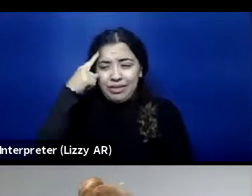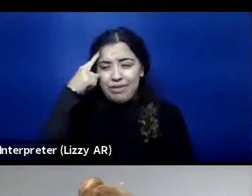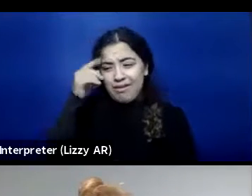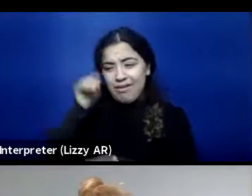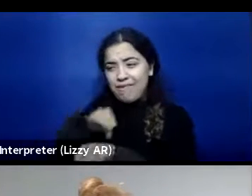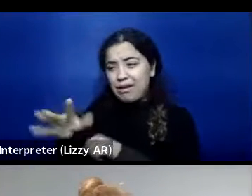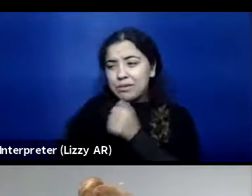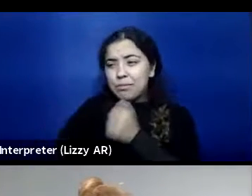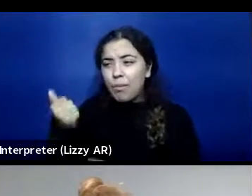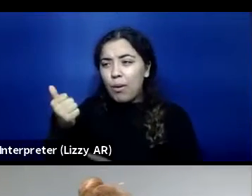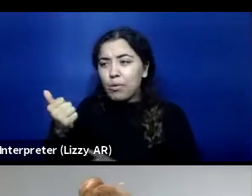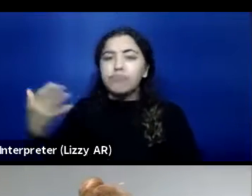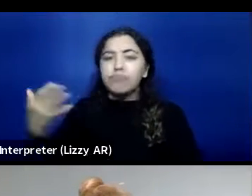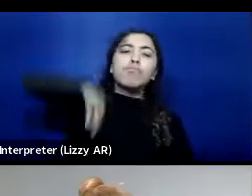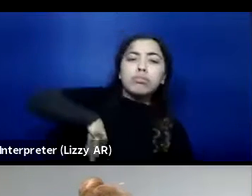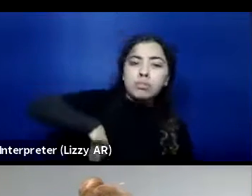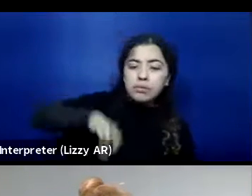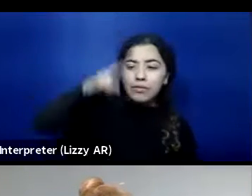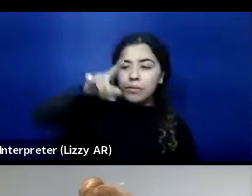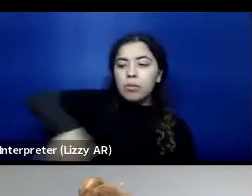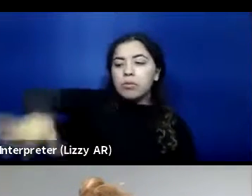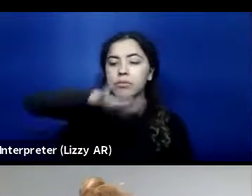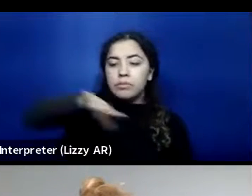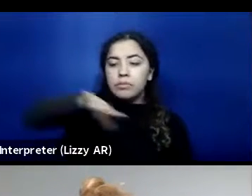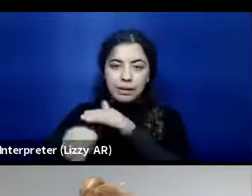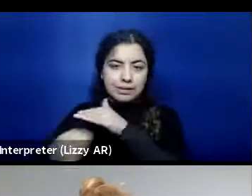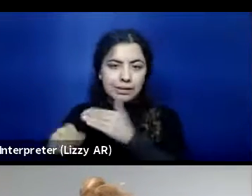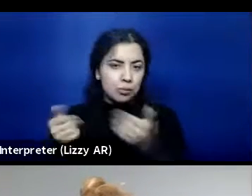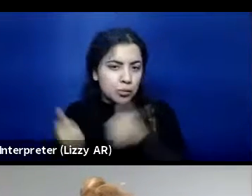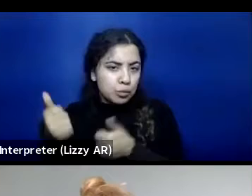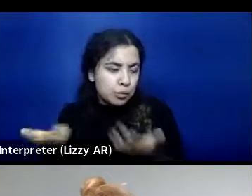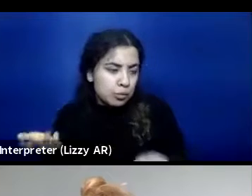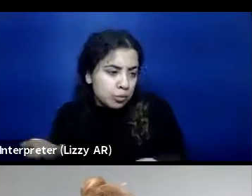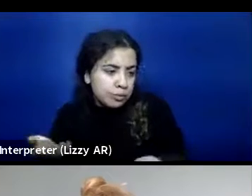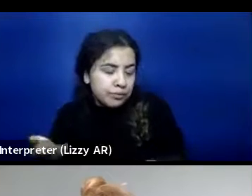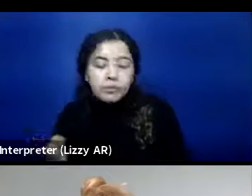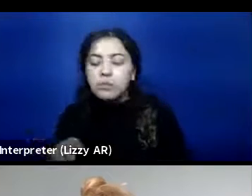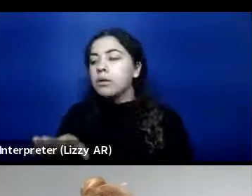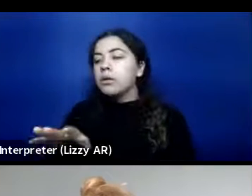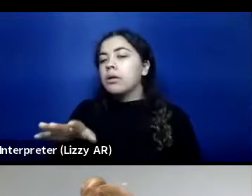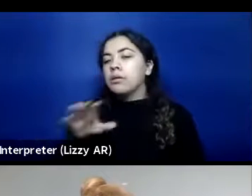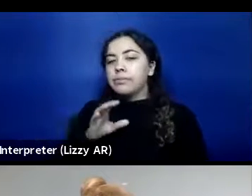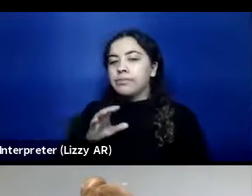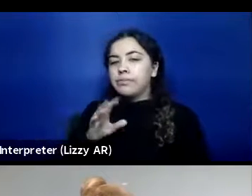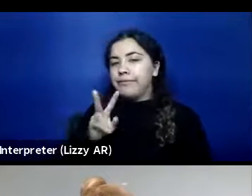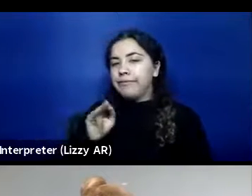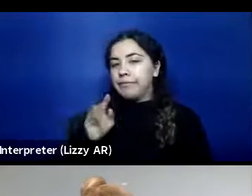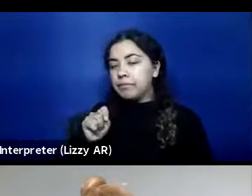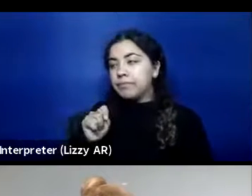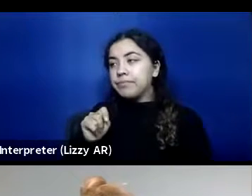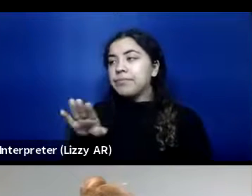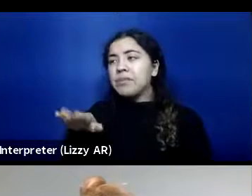Well, probably the most important one is machine learning, and we see several dimensions of that.